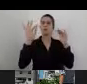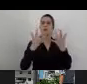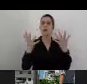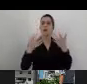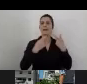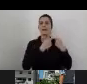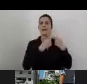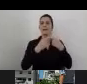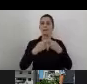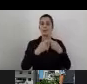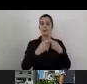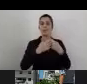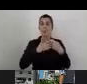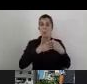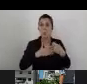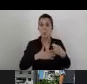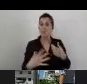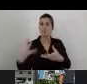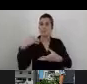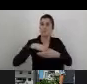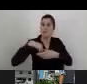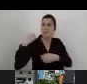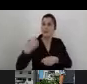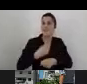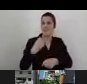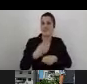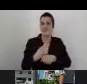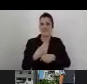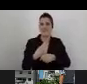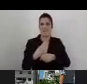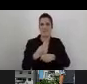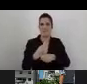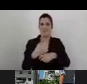implement during the auditing aspects.